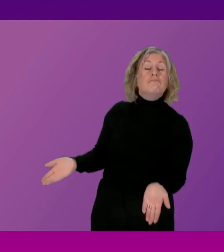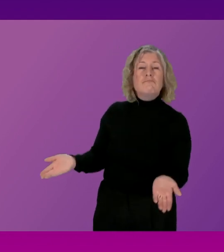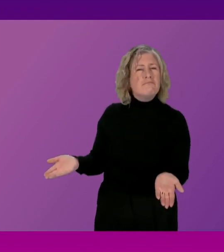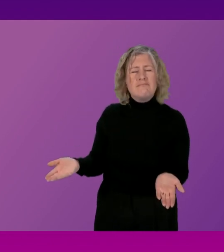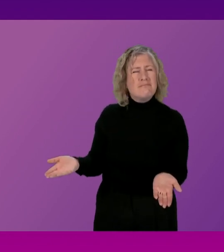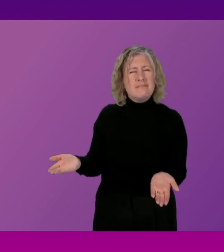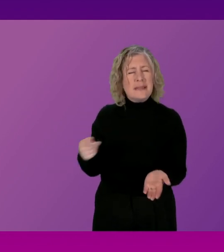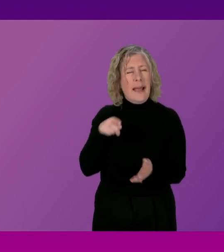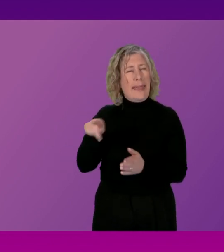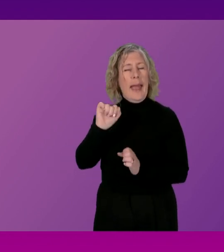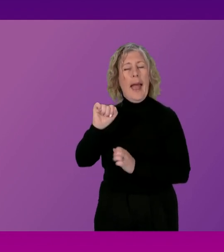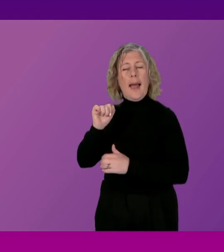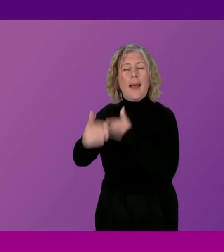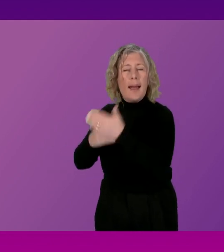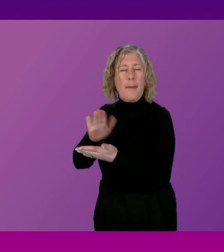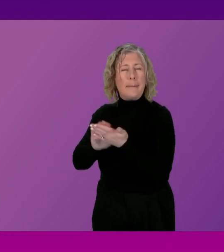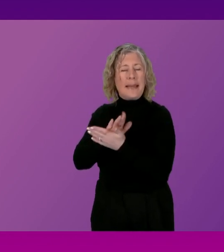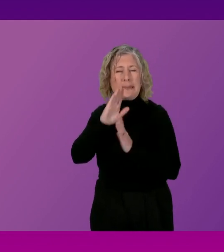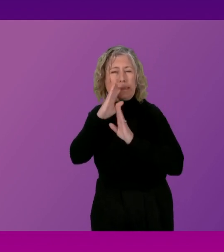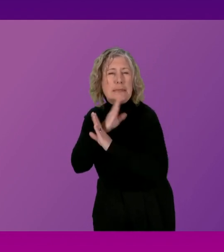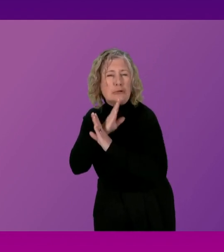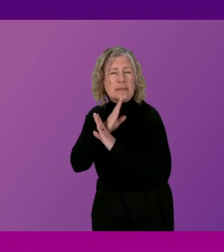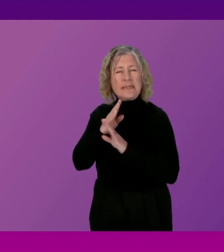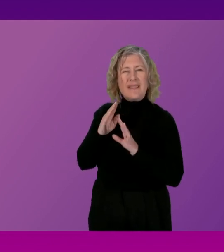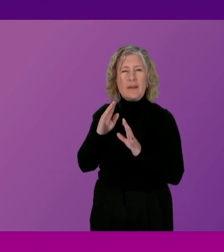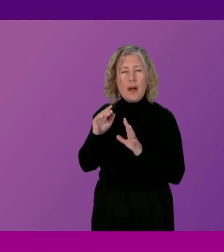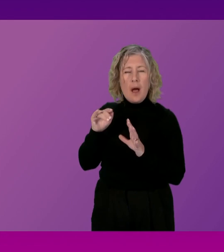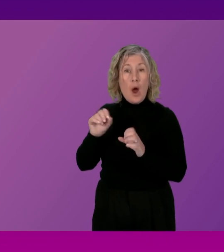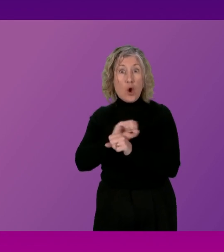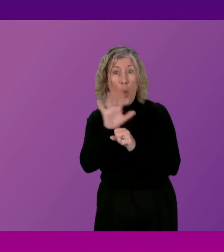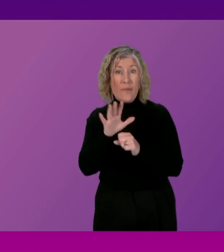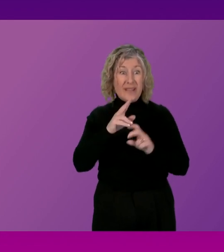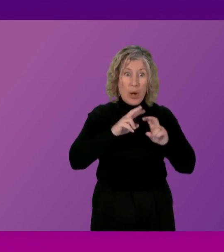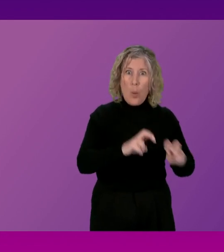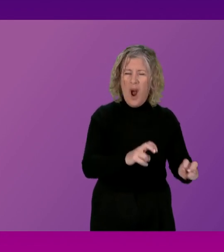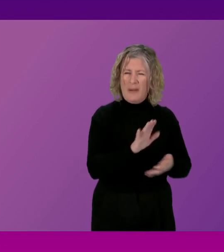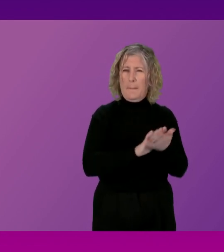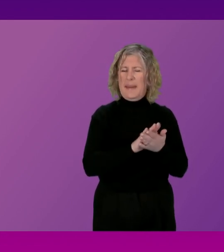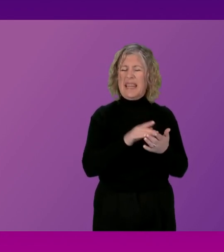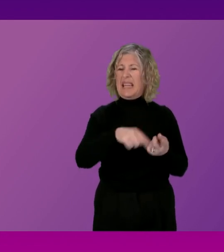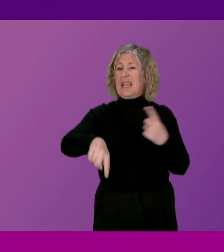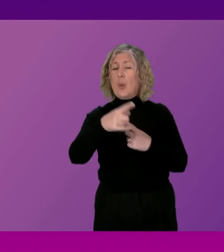That secretive approach treats the Covid inquiry, and grieving families, with contempt. No, it doesn’t.